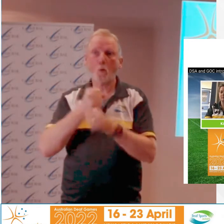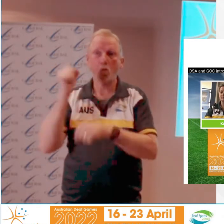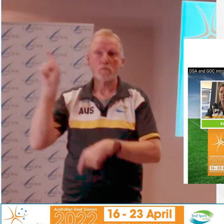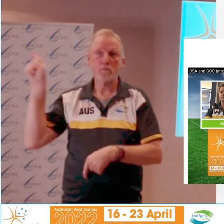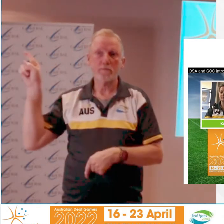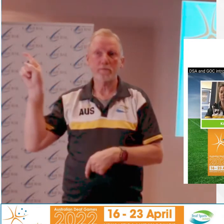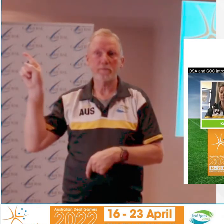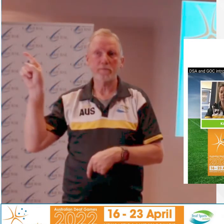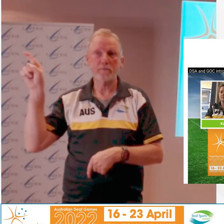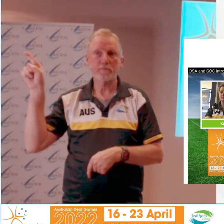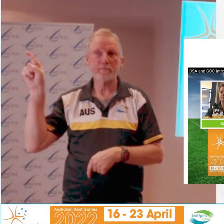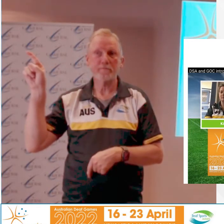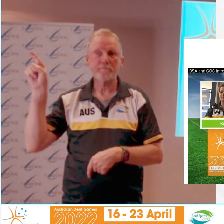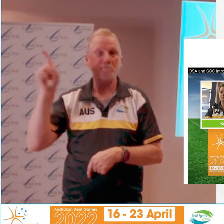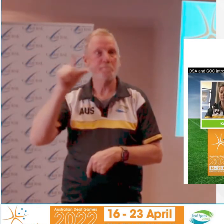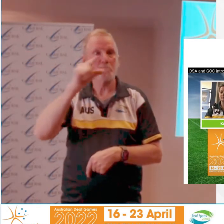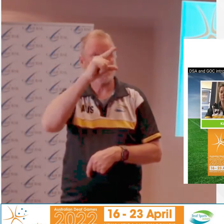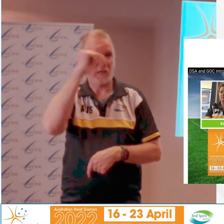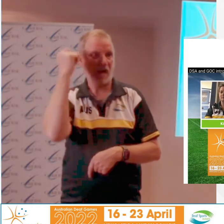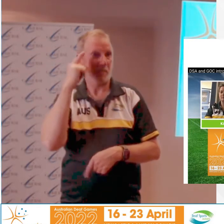and won a gold medal over there which is quite impressive